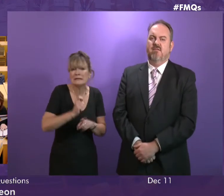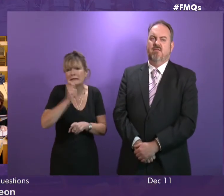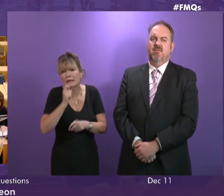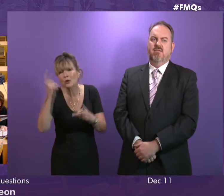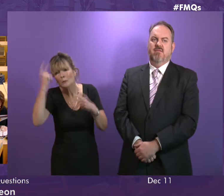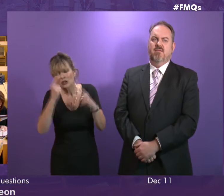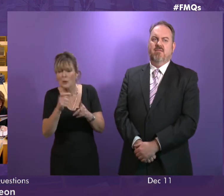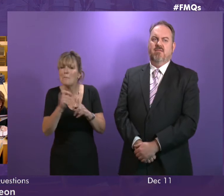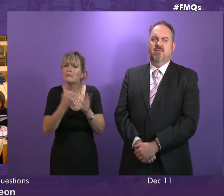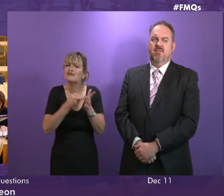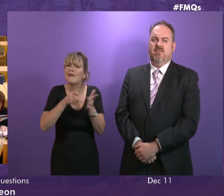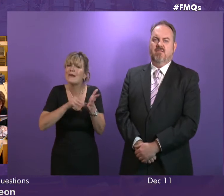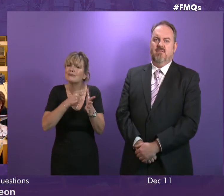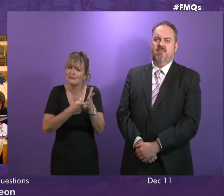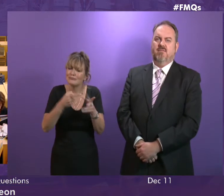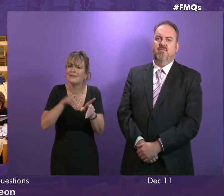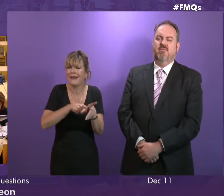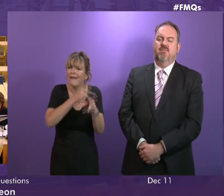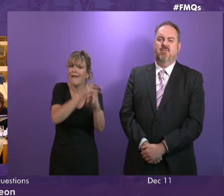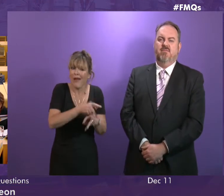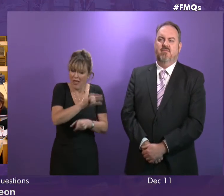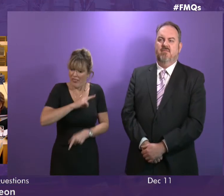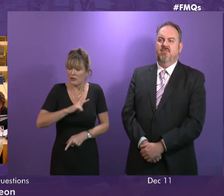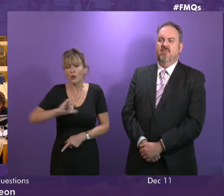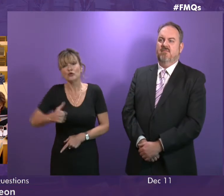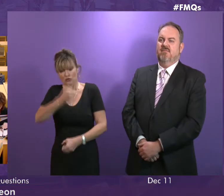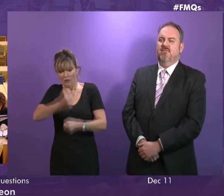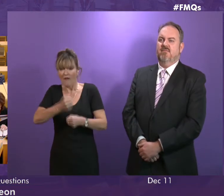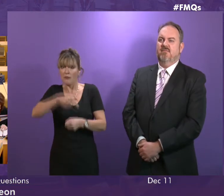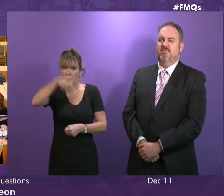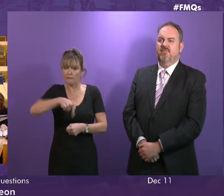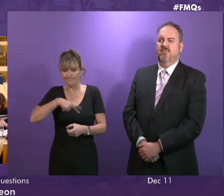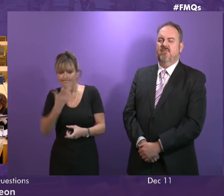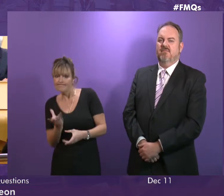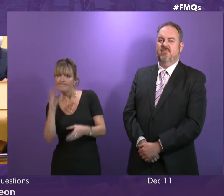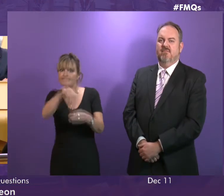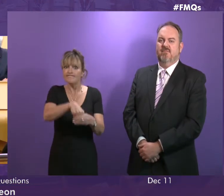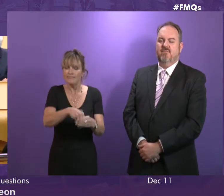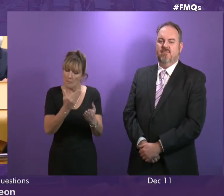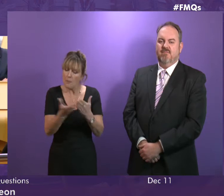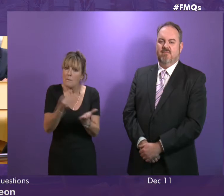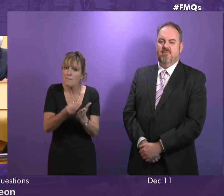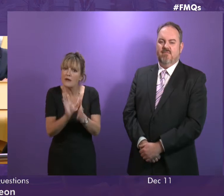why the Scottish Government is taking action to invest more in primary care, and to invest